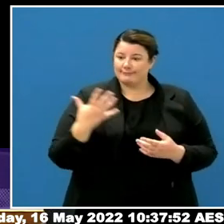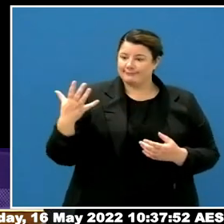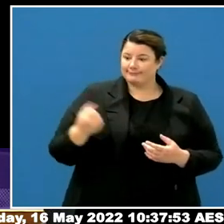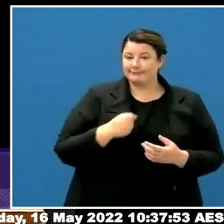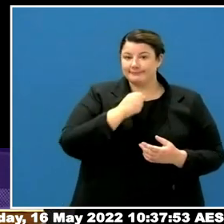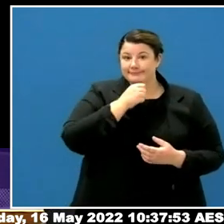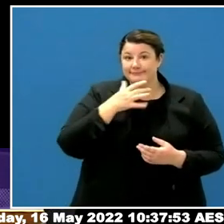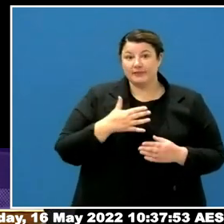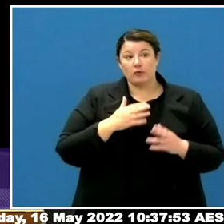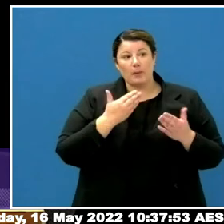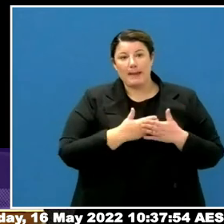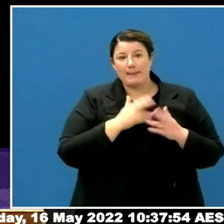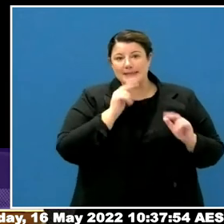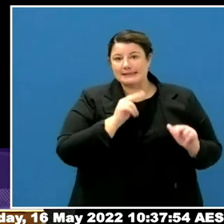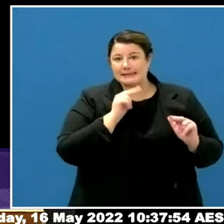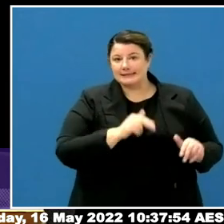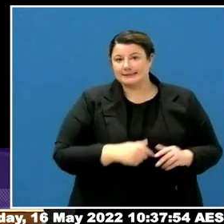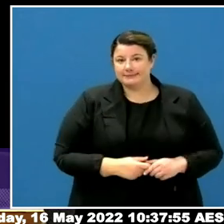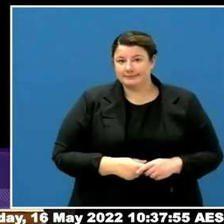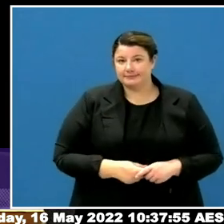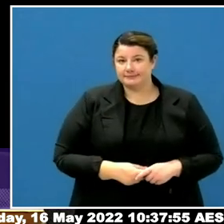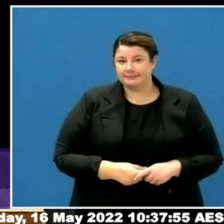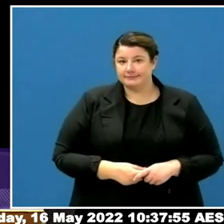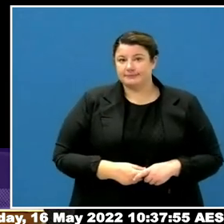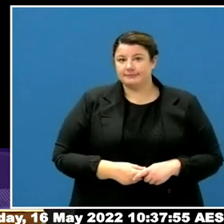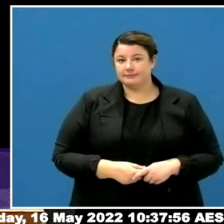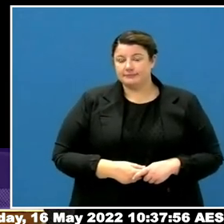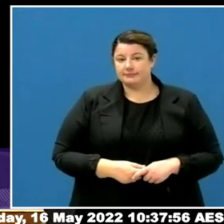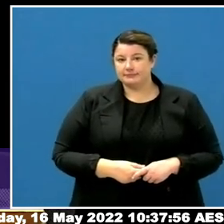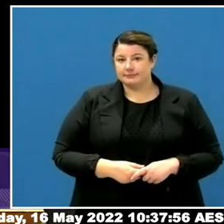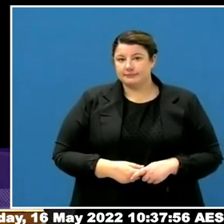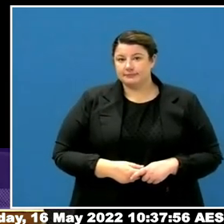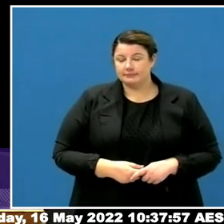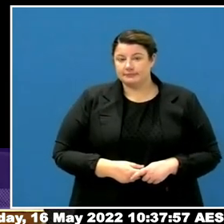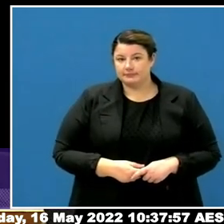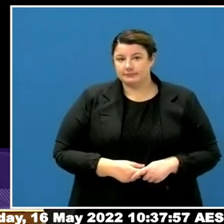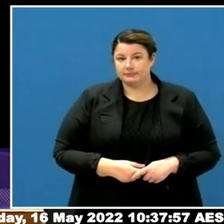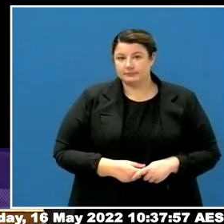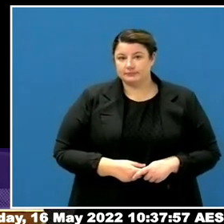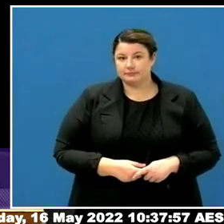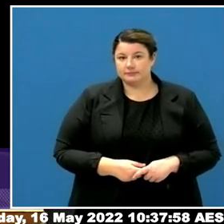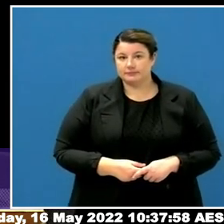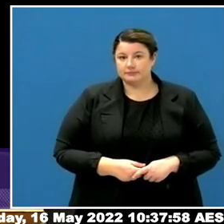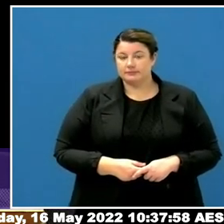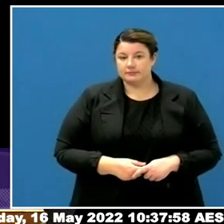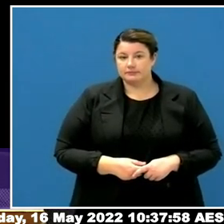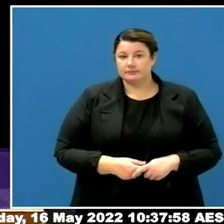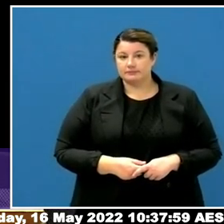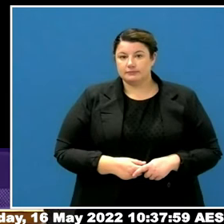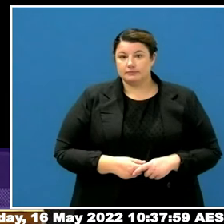Lilly will also tell you the quality of services provided at the day program varied